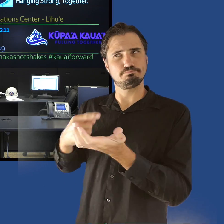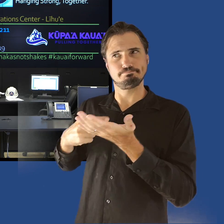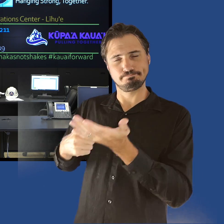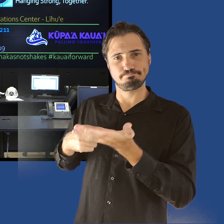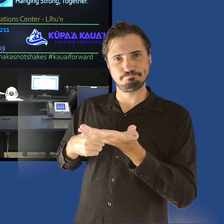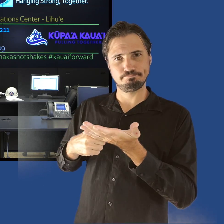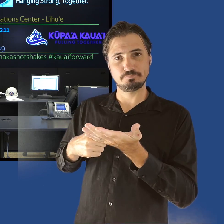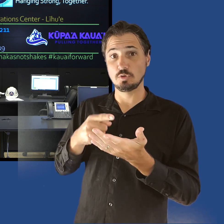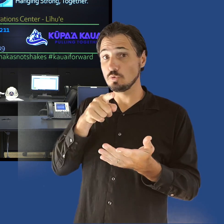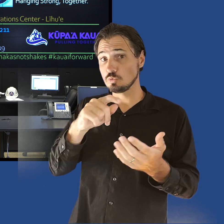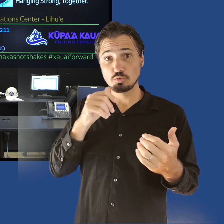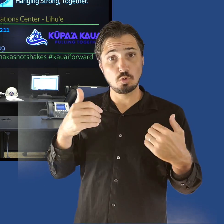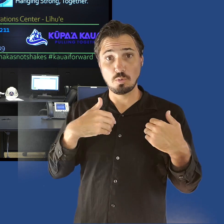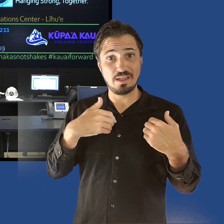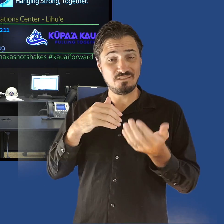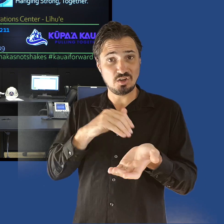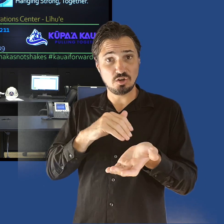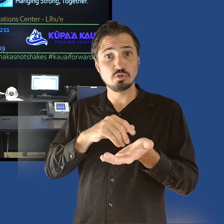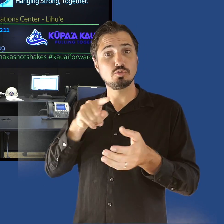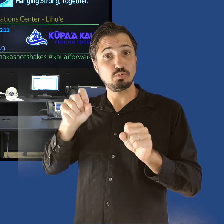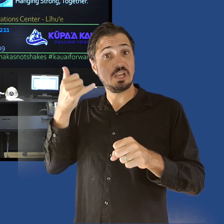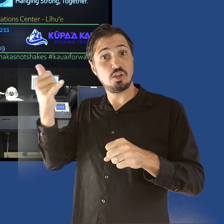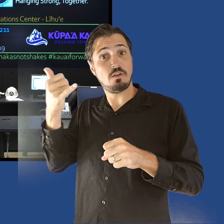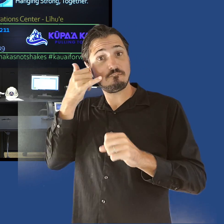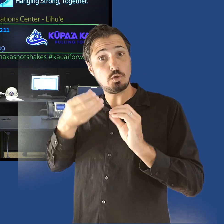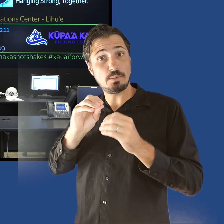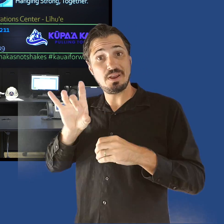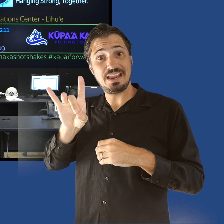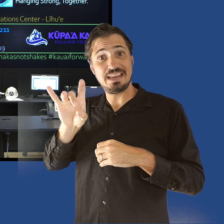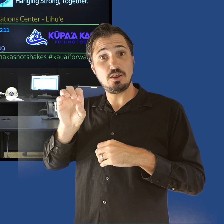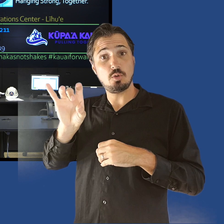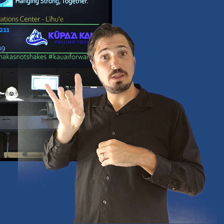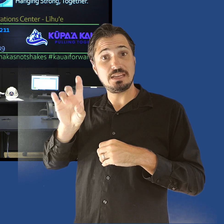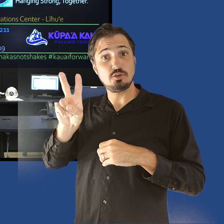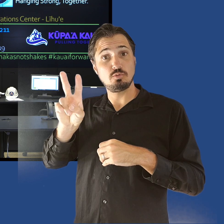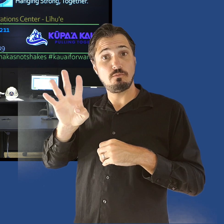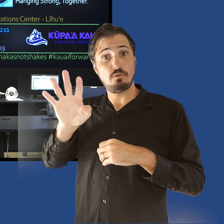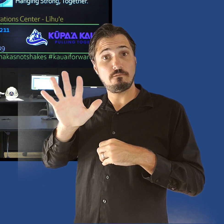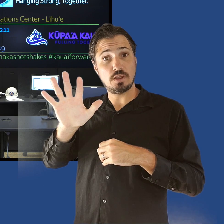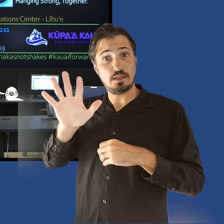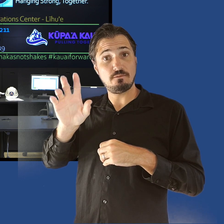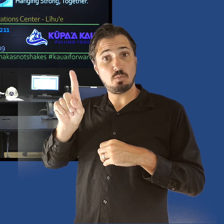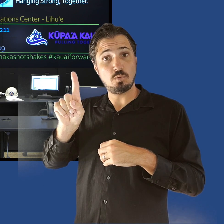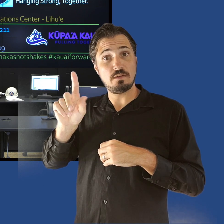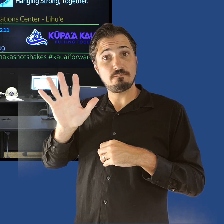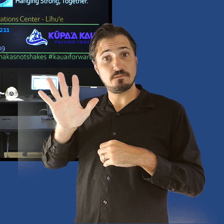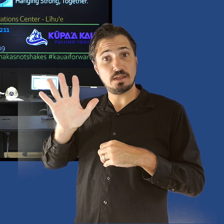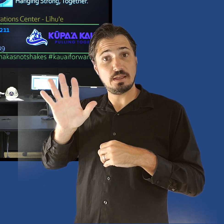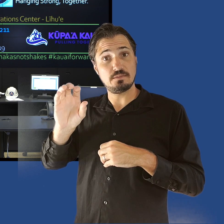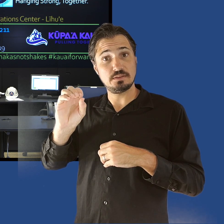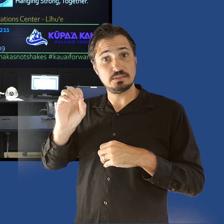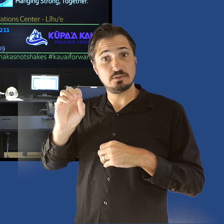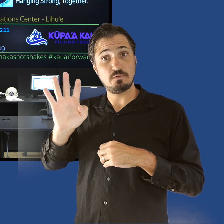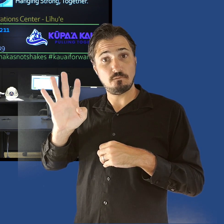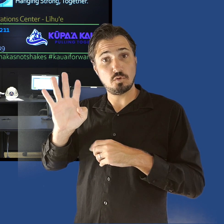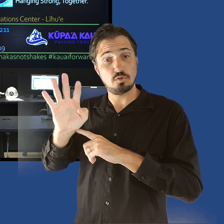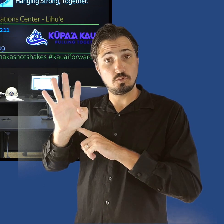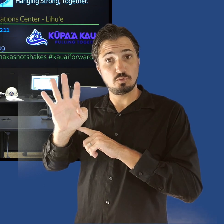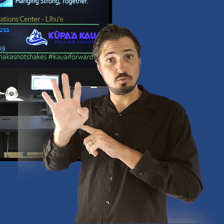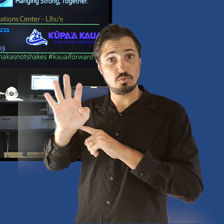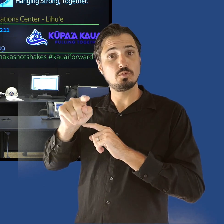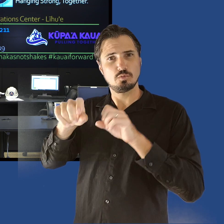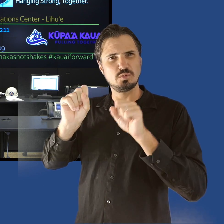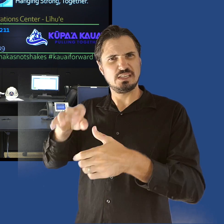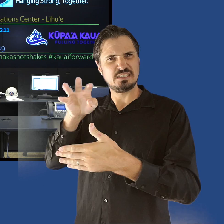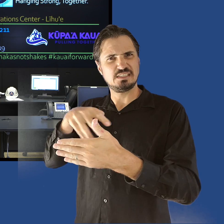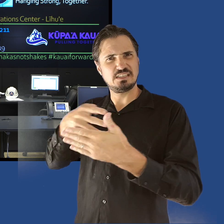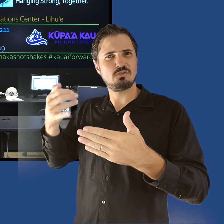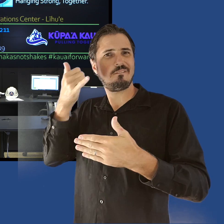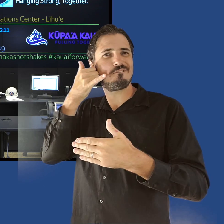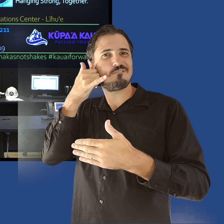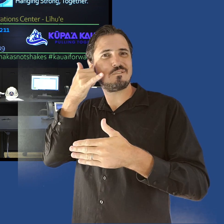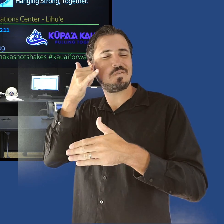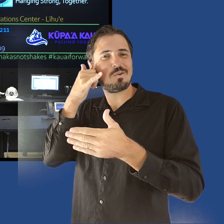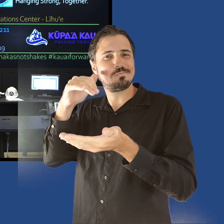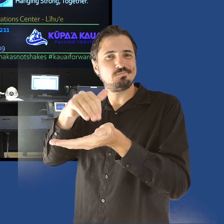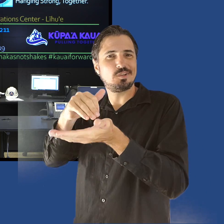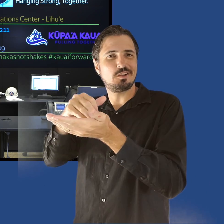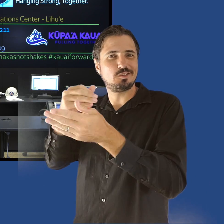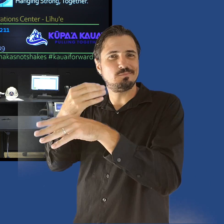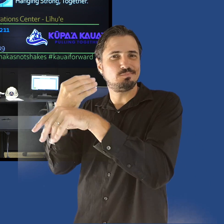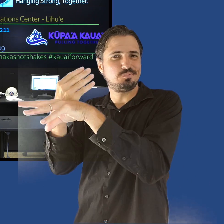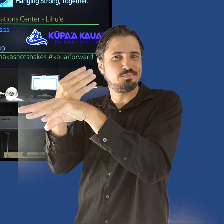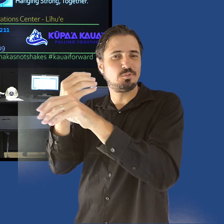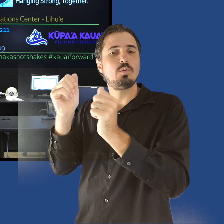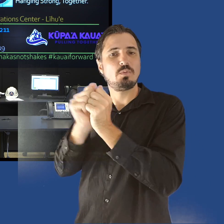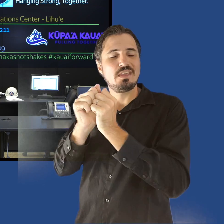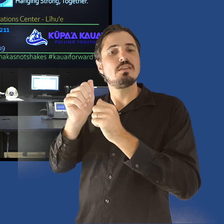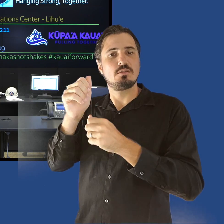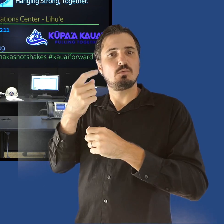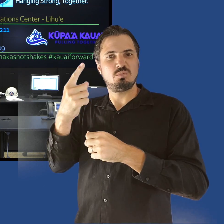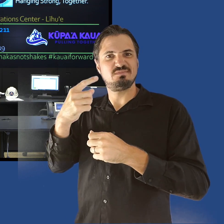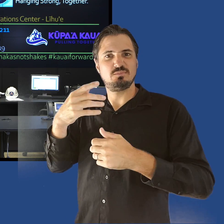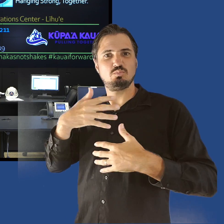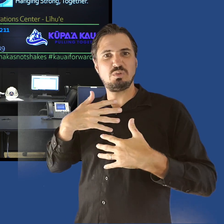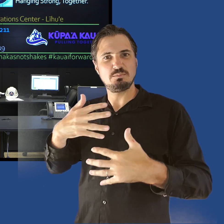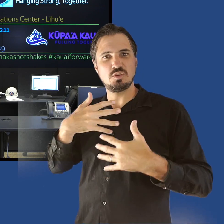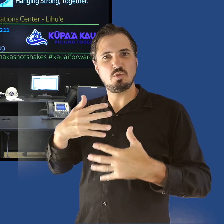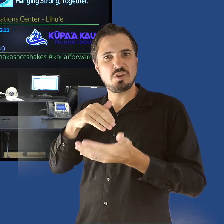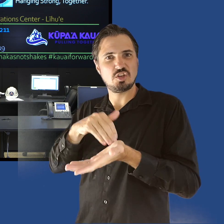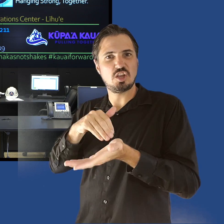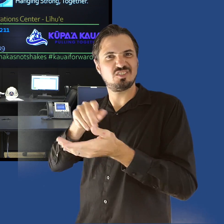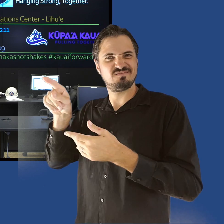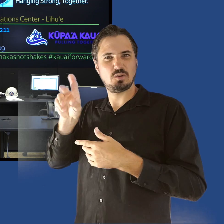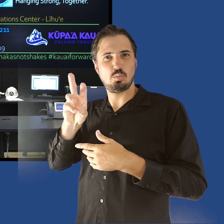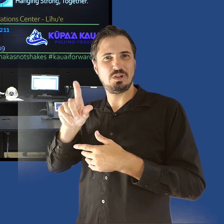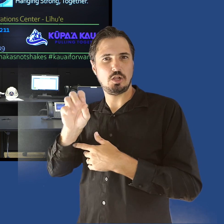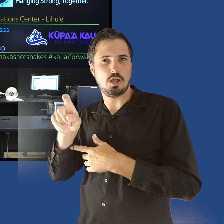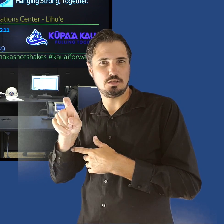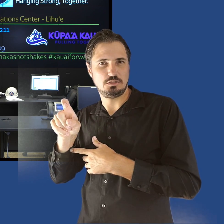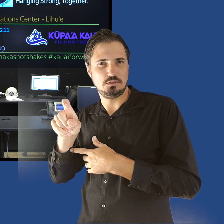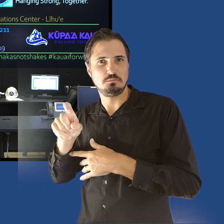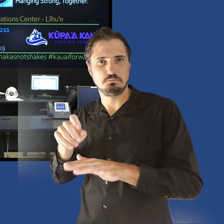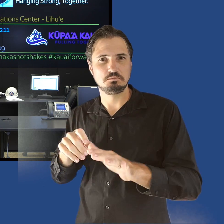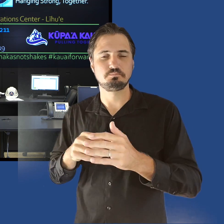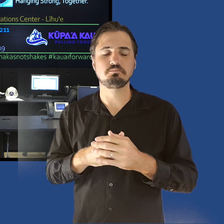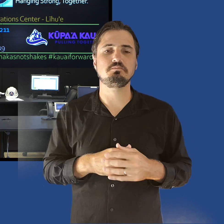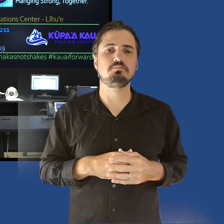If you do not have a Primary Care Physician, please call 808-245-1504 to schedule a telephone visit with a respiratory clinic provider at Wilcox Medical Center.